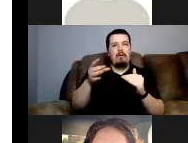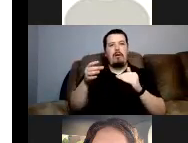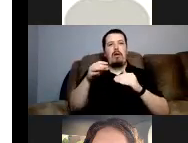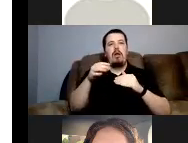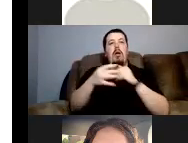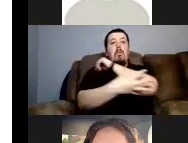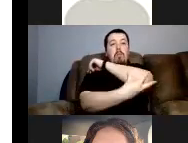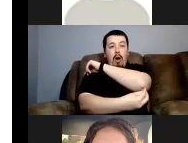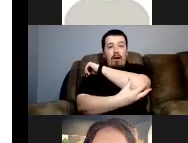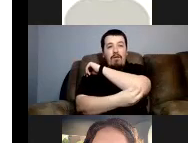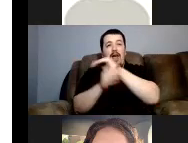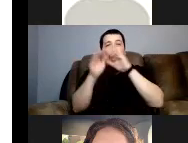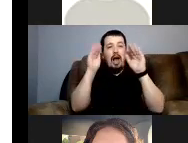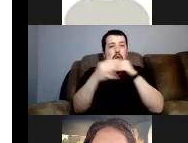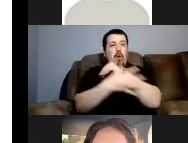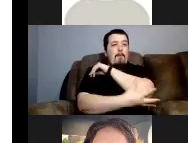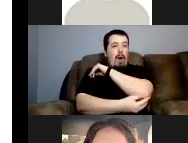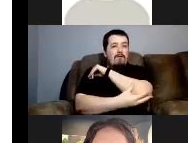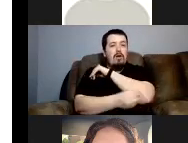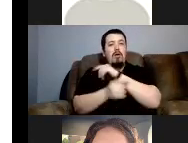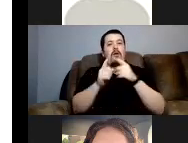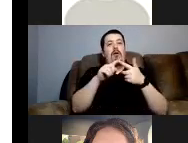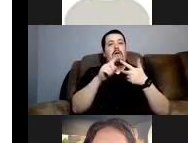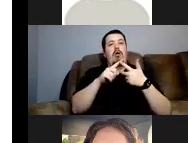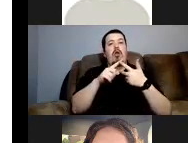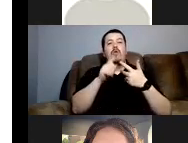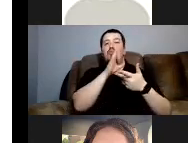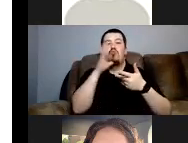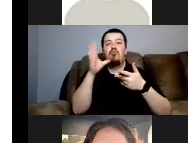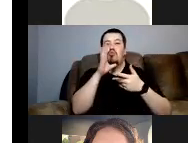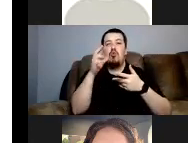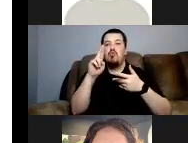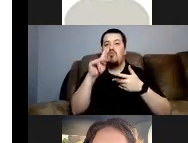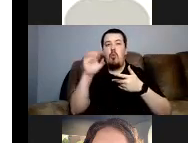concentrated poverty, students living in rural areas, students with special needs, and students